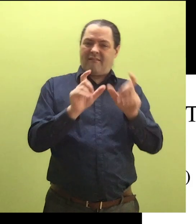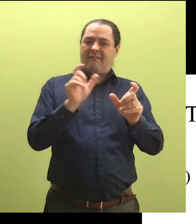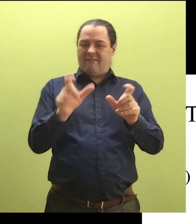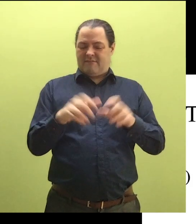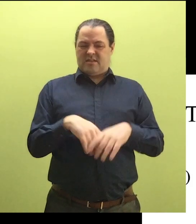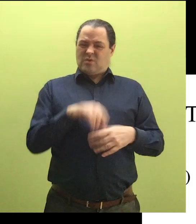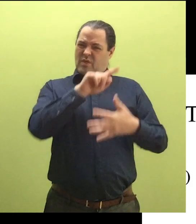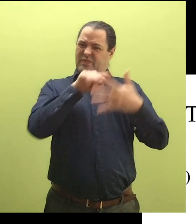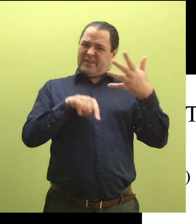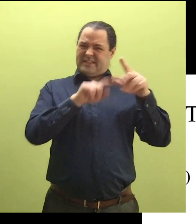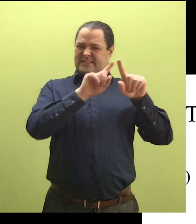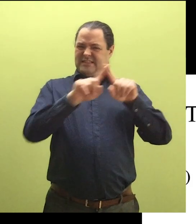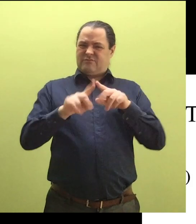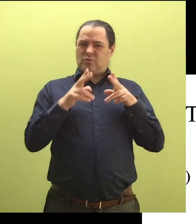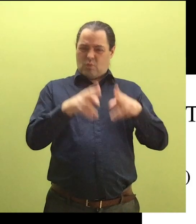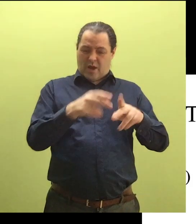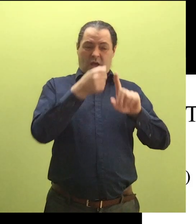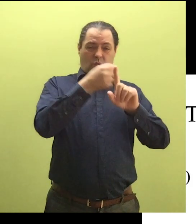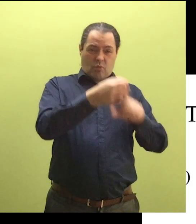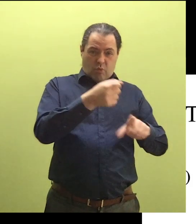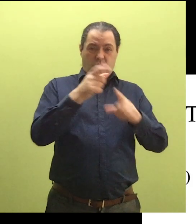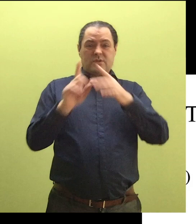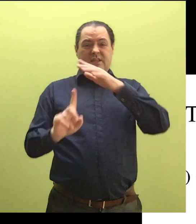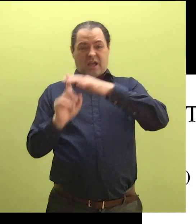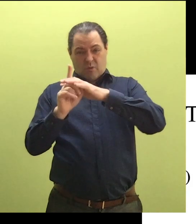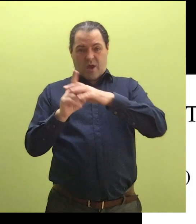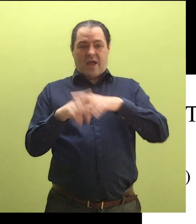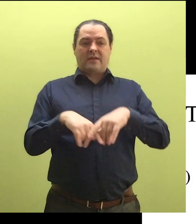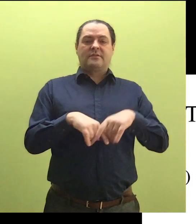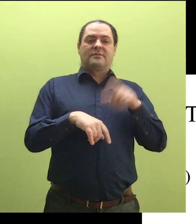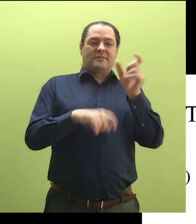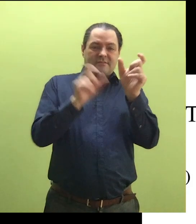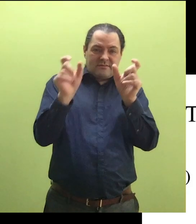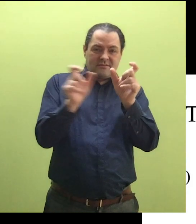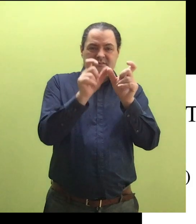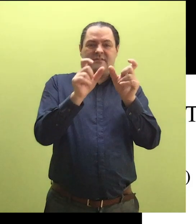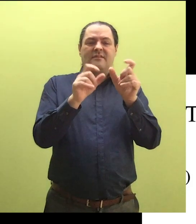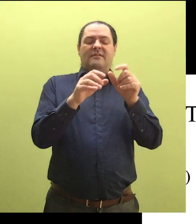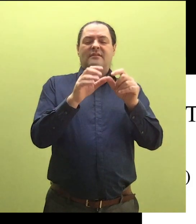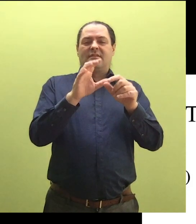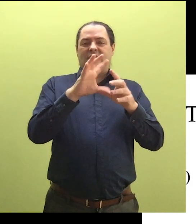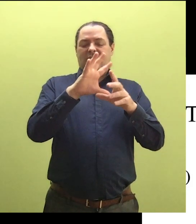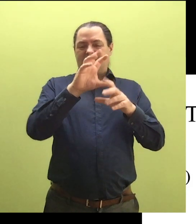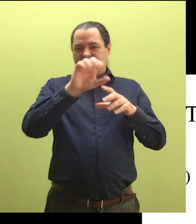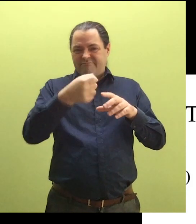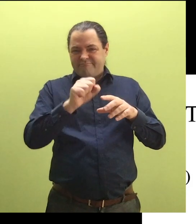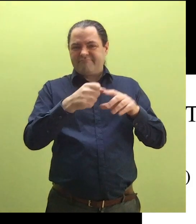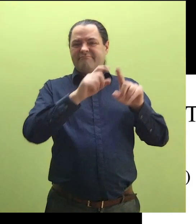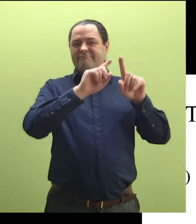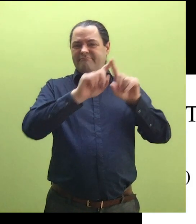will discuss all these ways to mark causatives and the causative-inchoative alternation in Turkish Sign Language data in